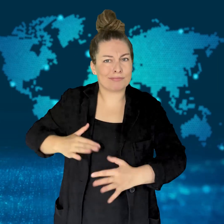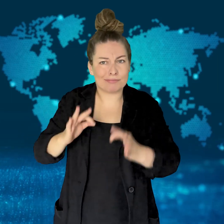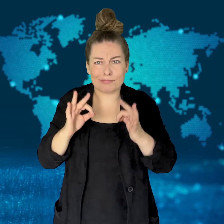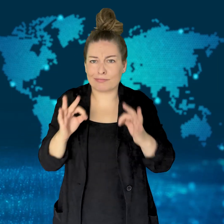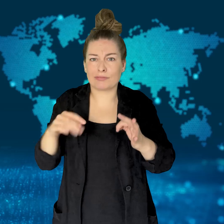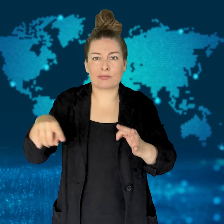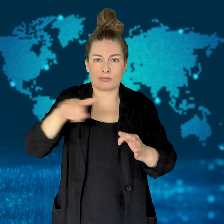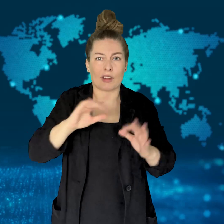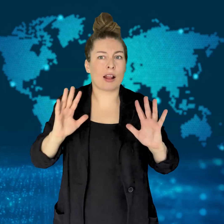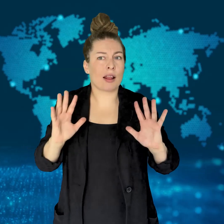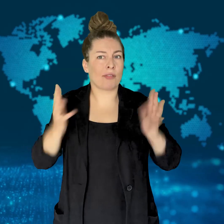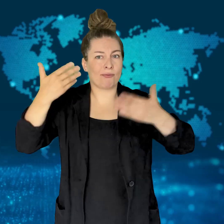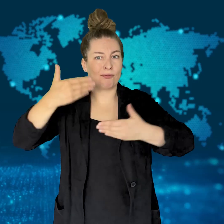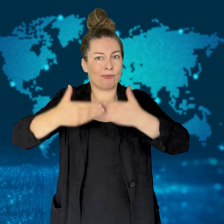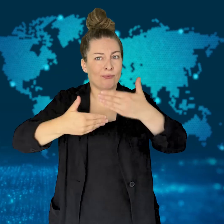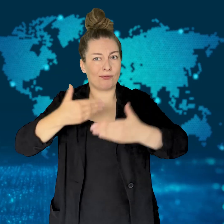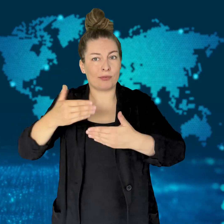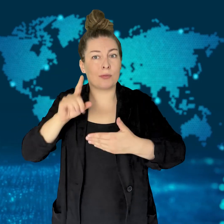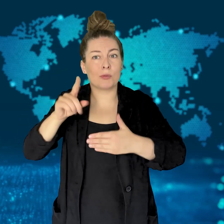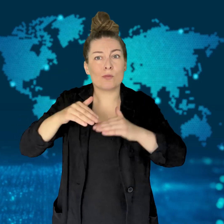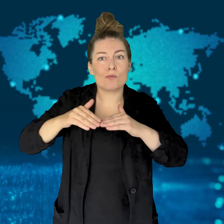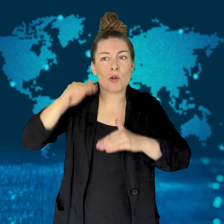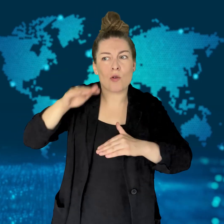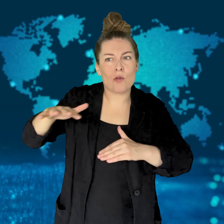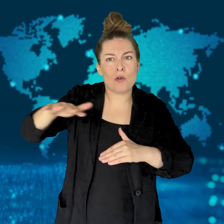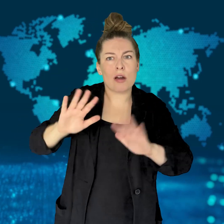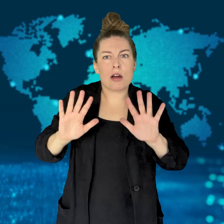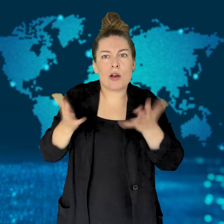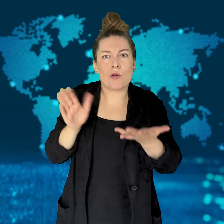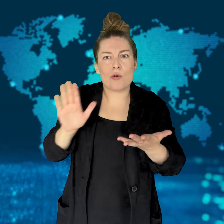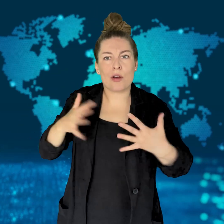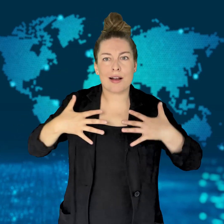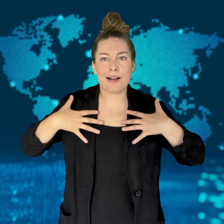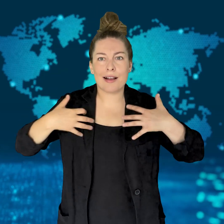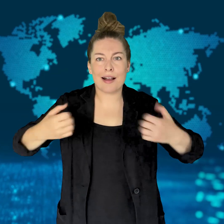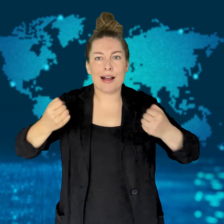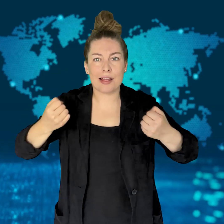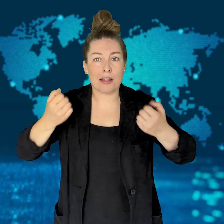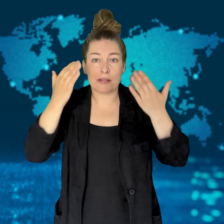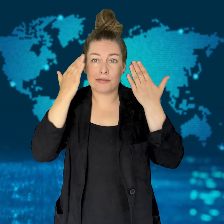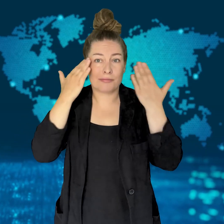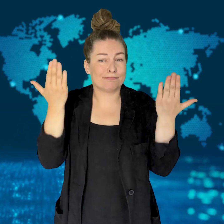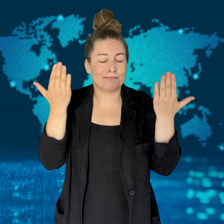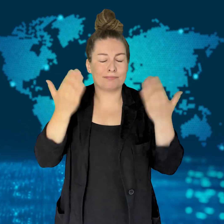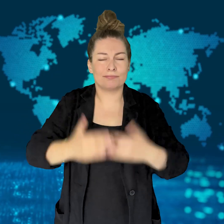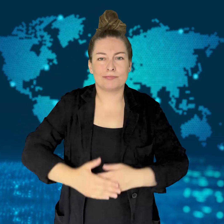The other three victims survived, but no information has been